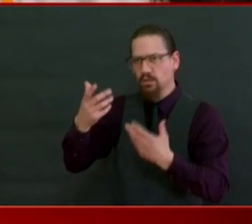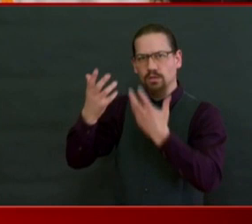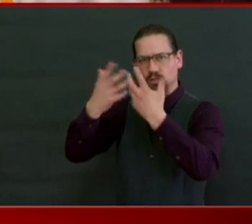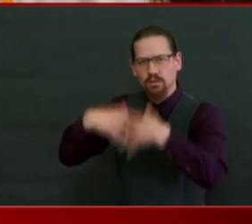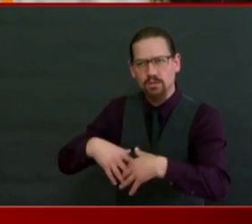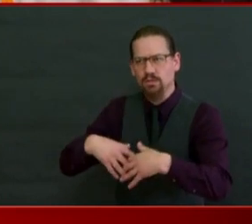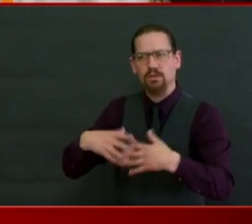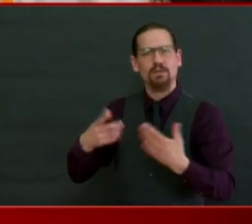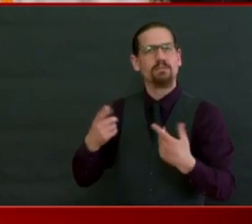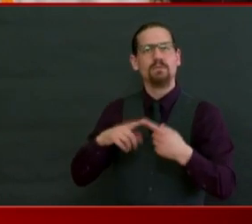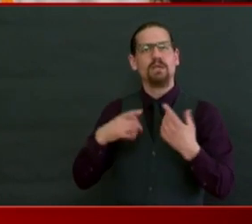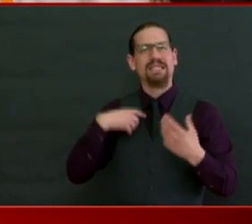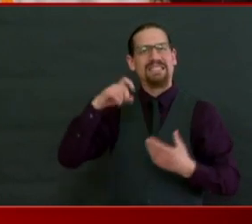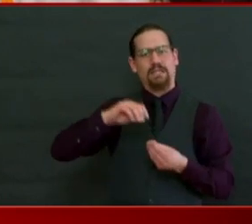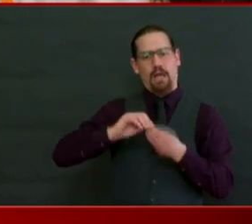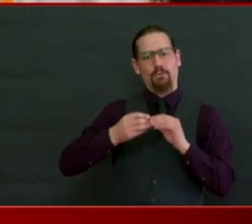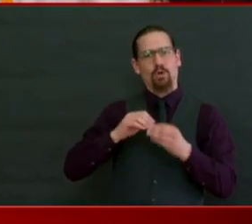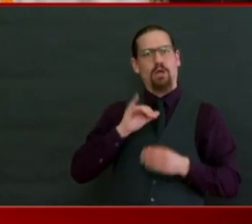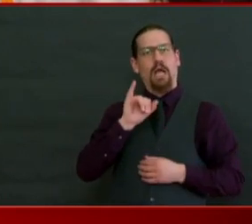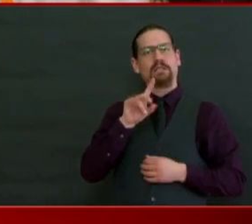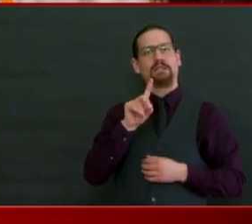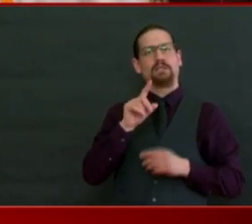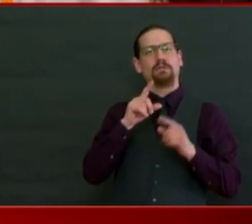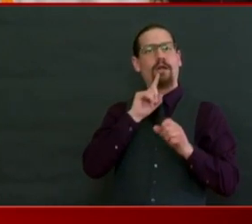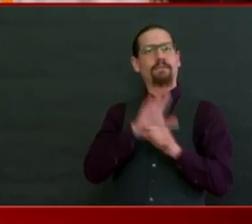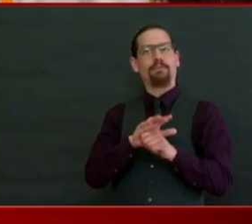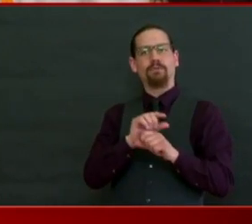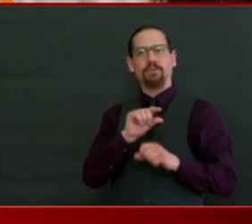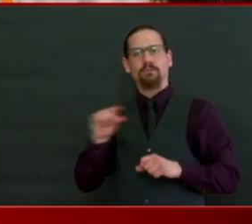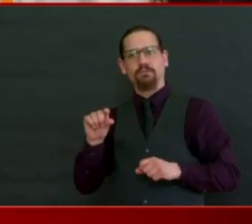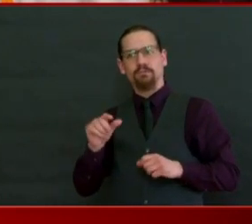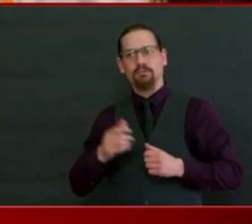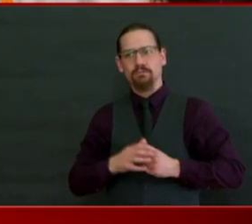NO CORRESPONDENCE HAS BEEN ISSUED